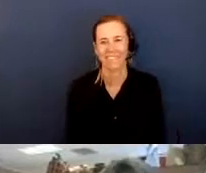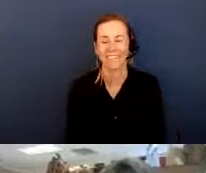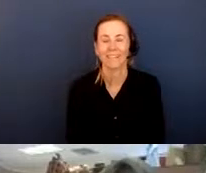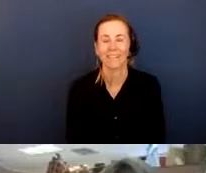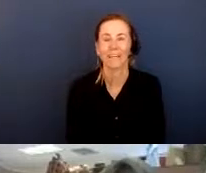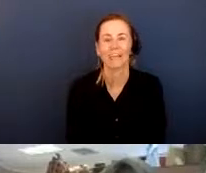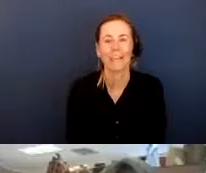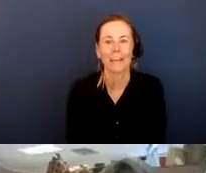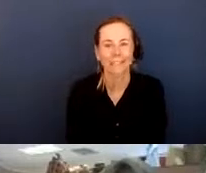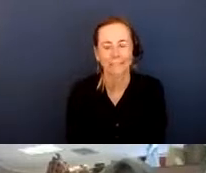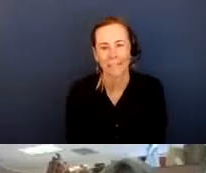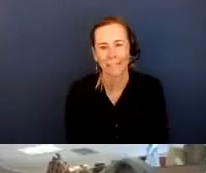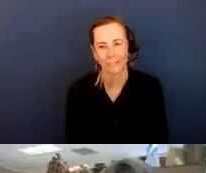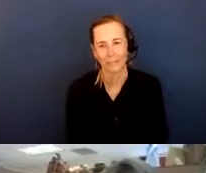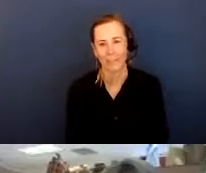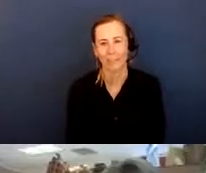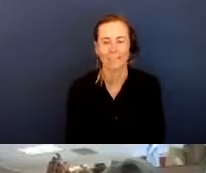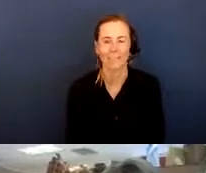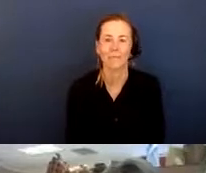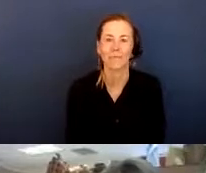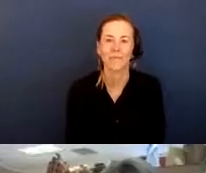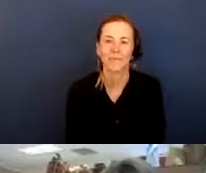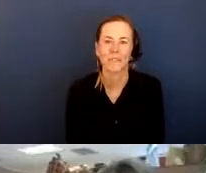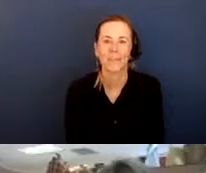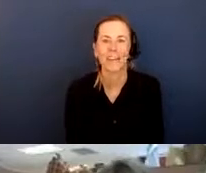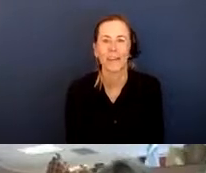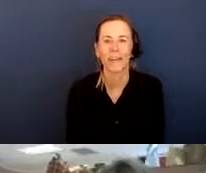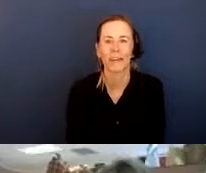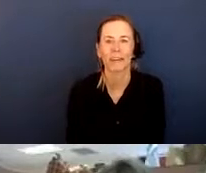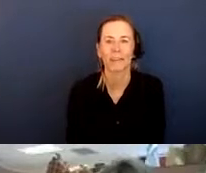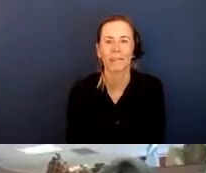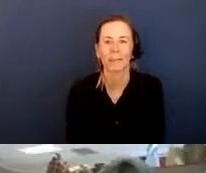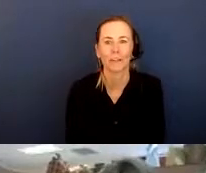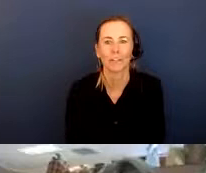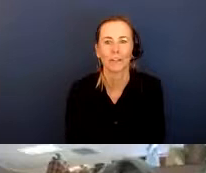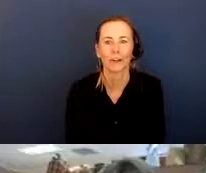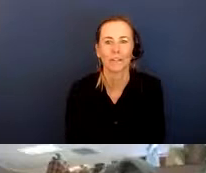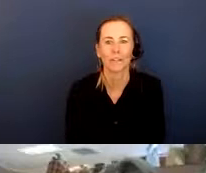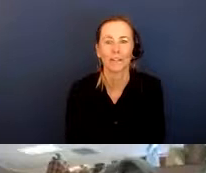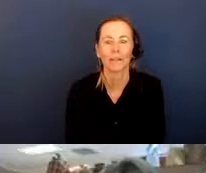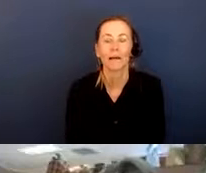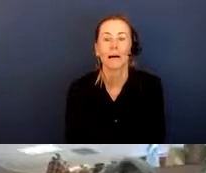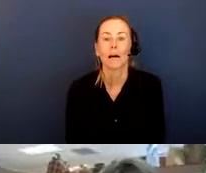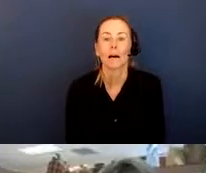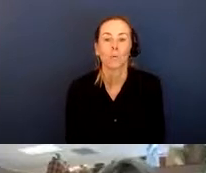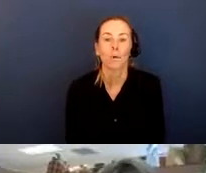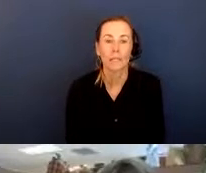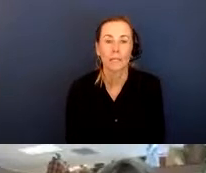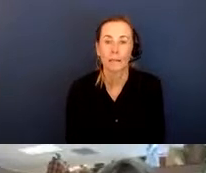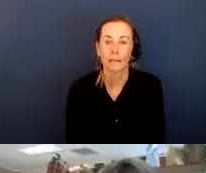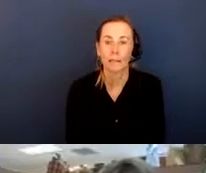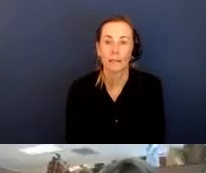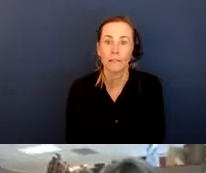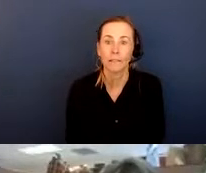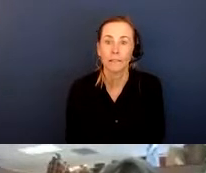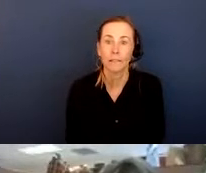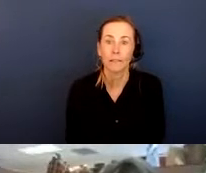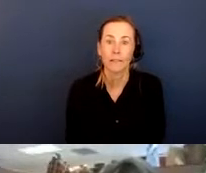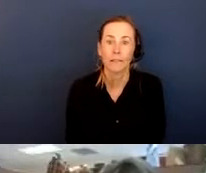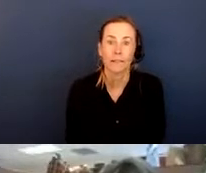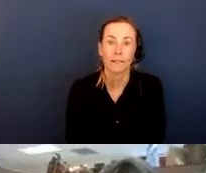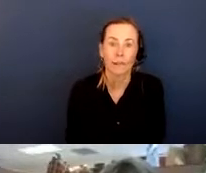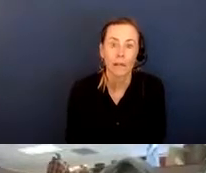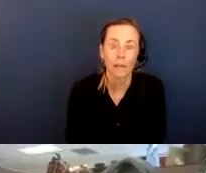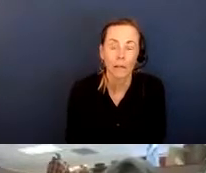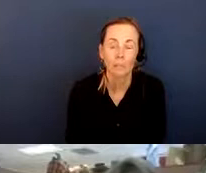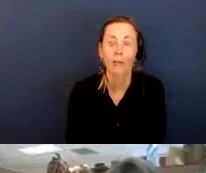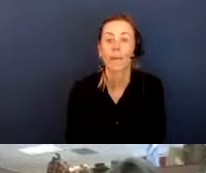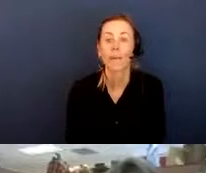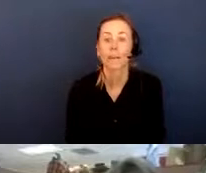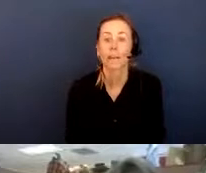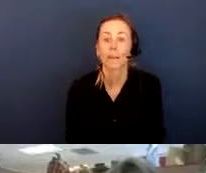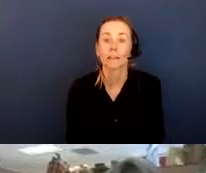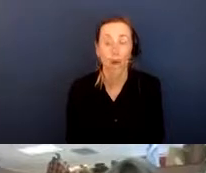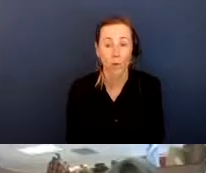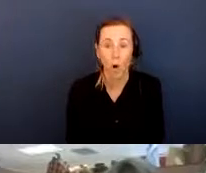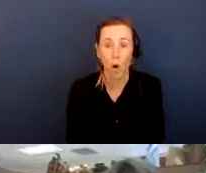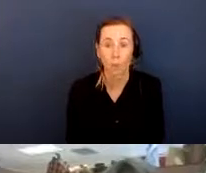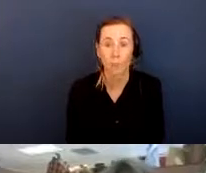Tom: Yes, that is right. Thank you, Kayla. Once again, (showing flyer) The town hall meeting